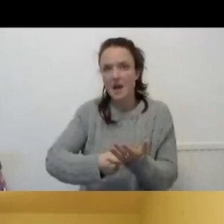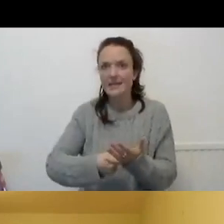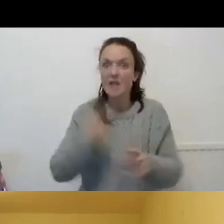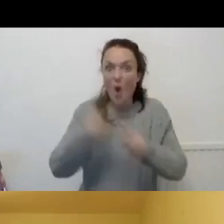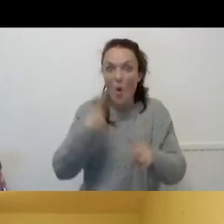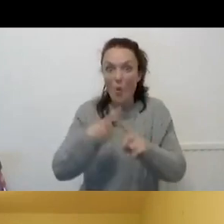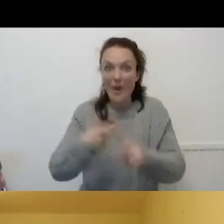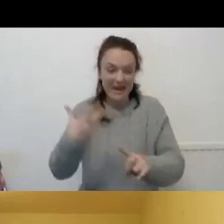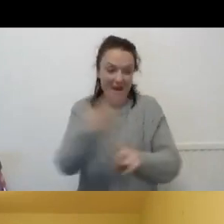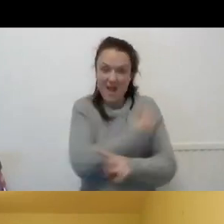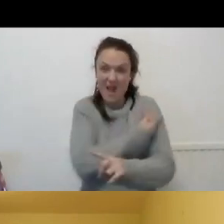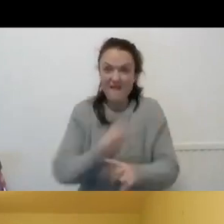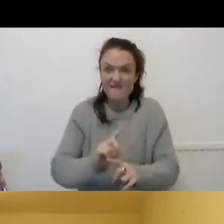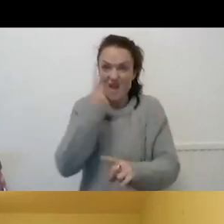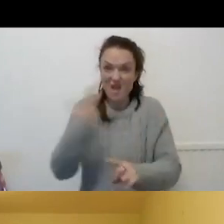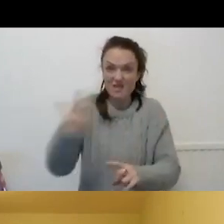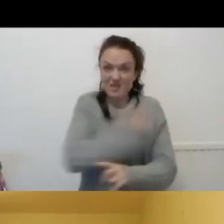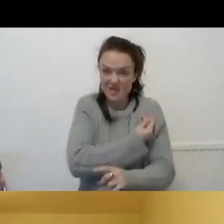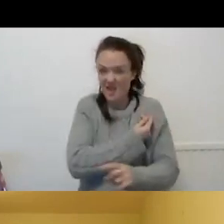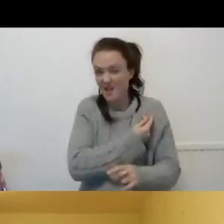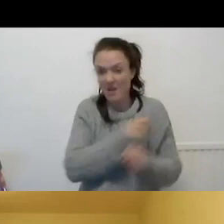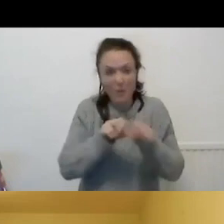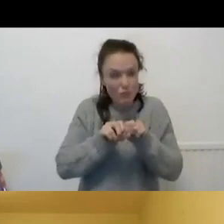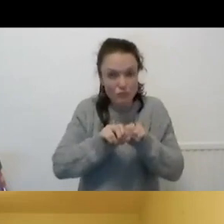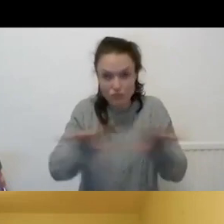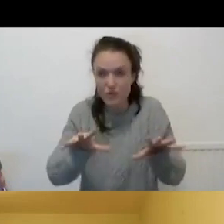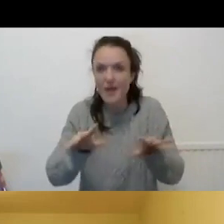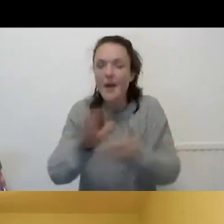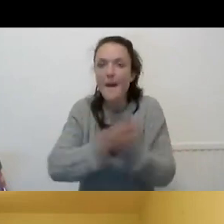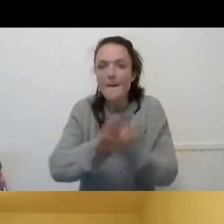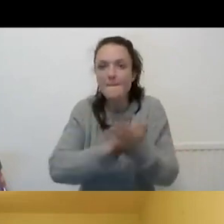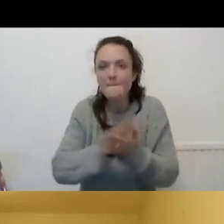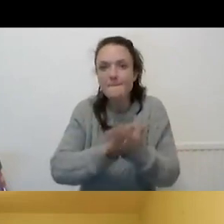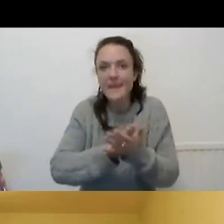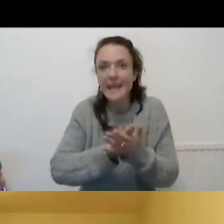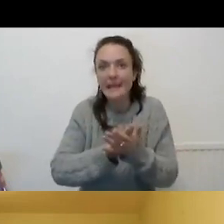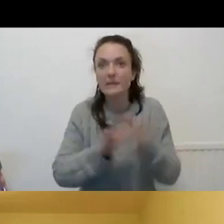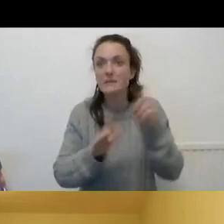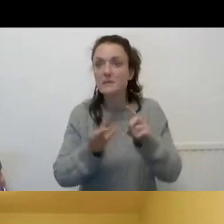can bring down the rates of Coronavirus infection. And if we bring down rates of infection, then the